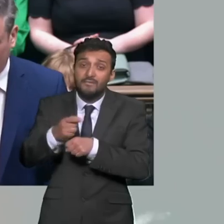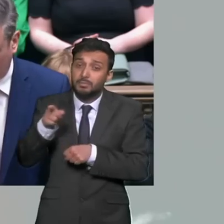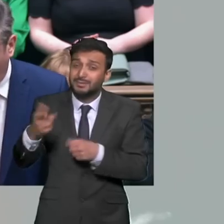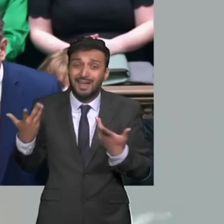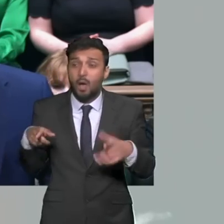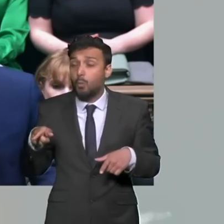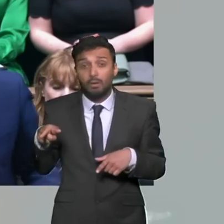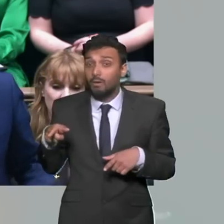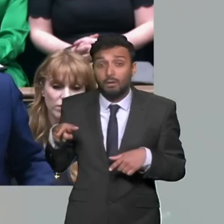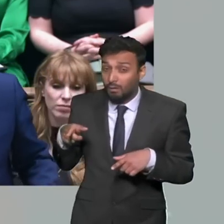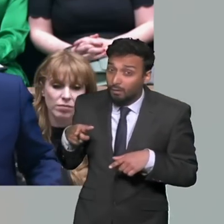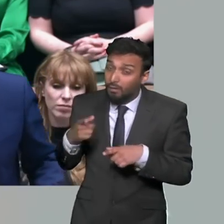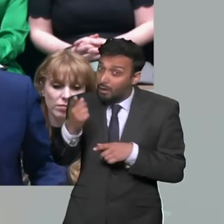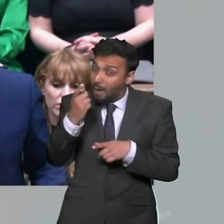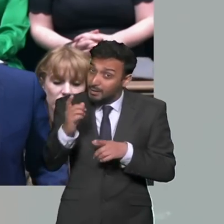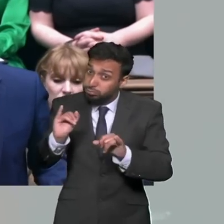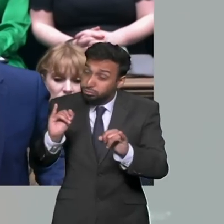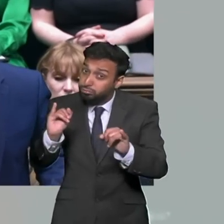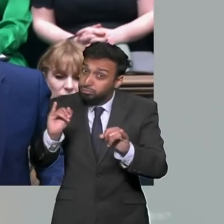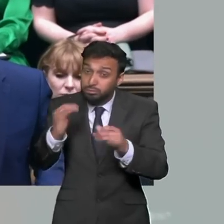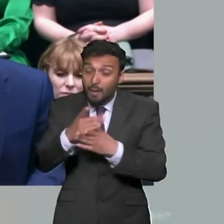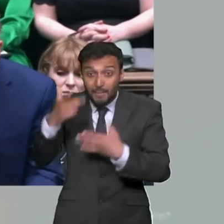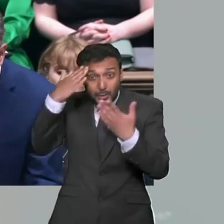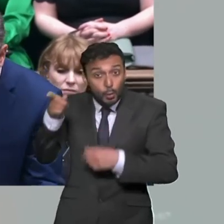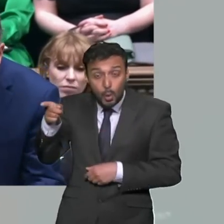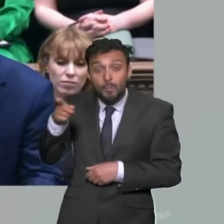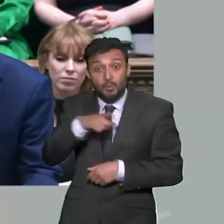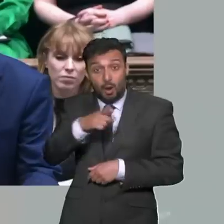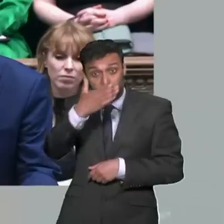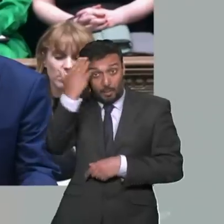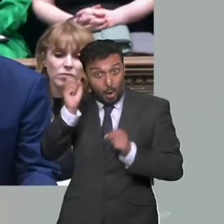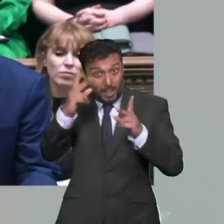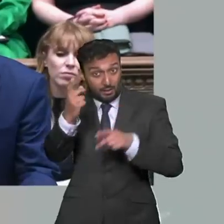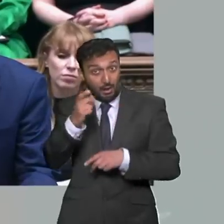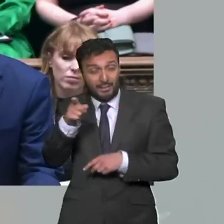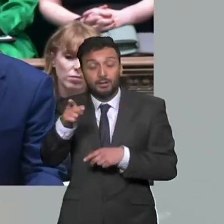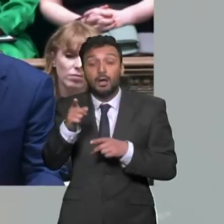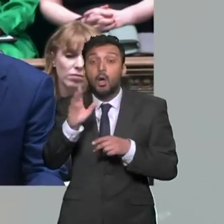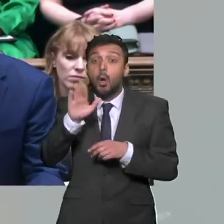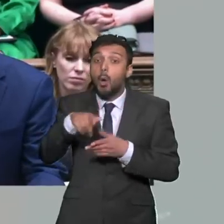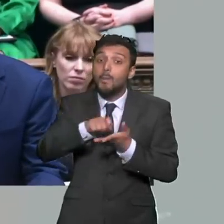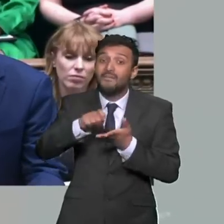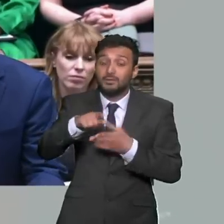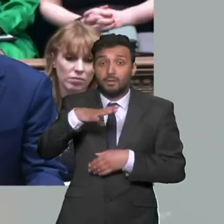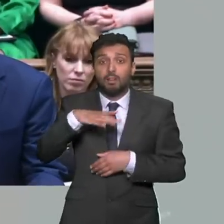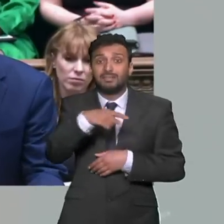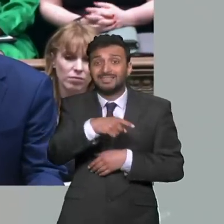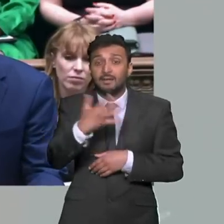With the summer holidays looming, there are reports that the Home Office already has a backlog of 500,000 passports to issue.